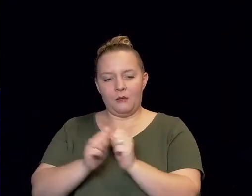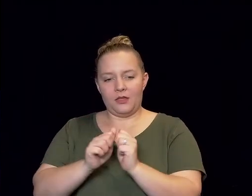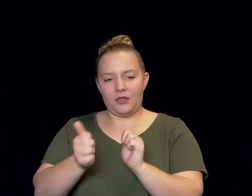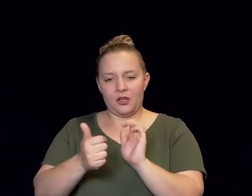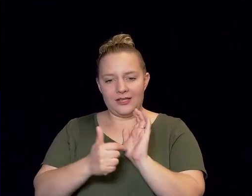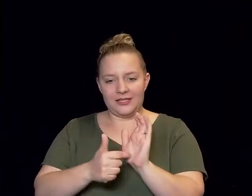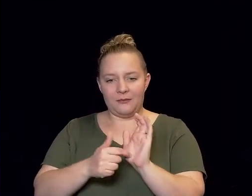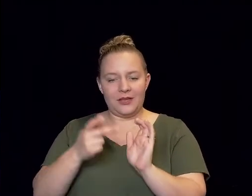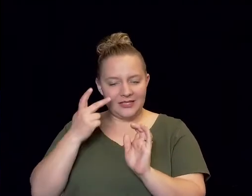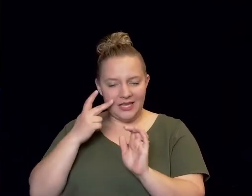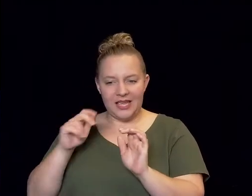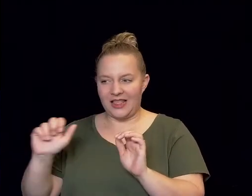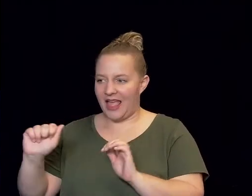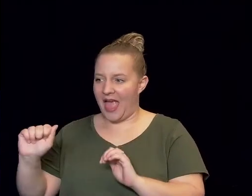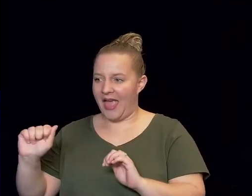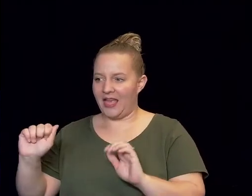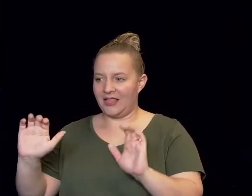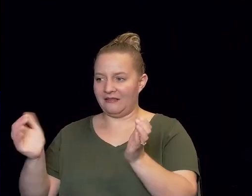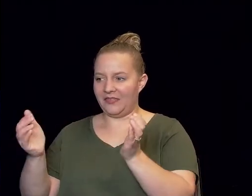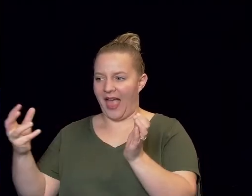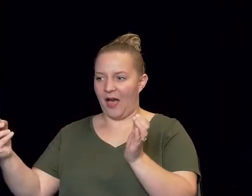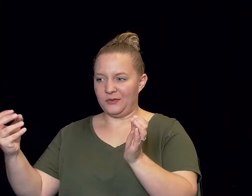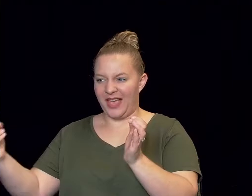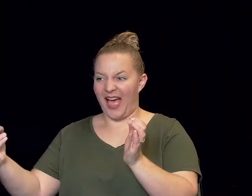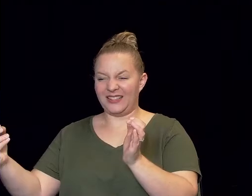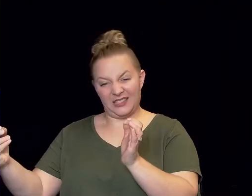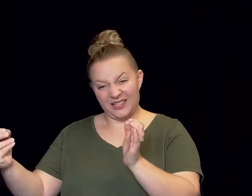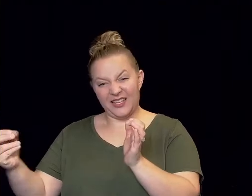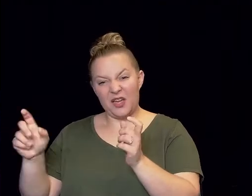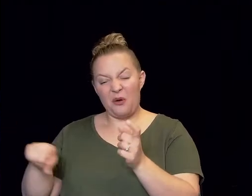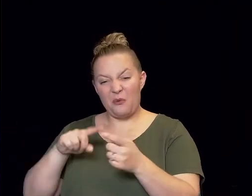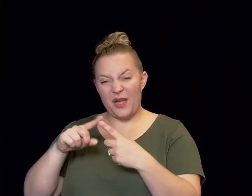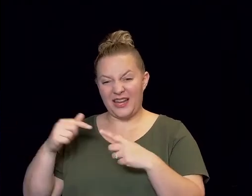the outside. Whenever you have the number a on the outside, make sure that you're always distributing